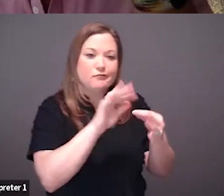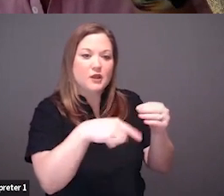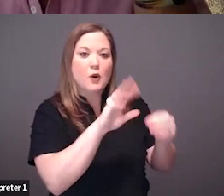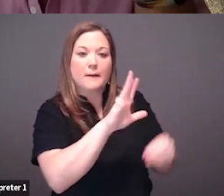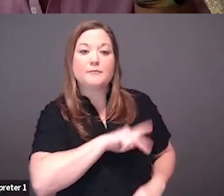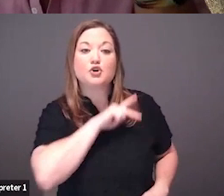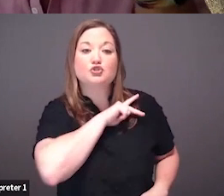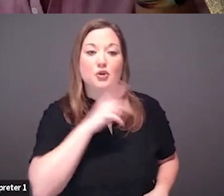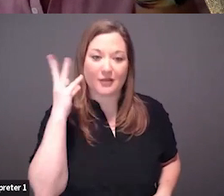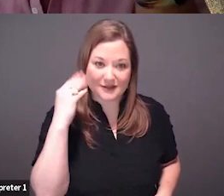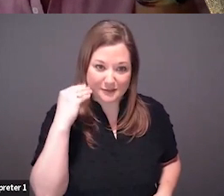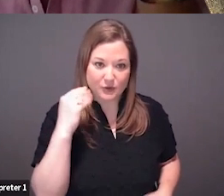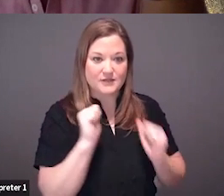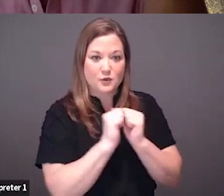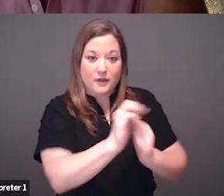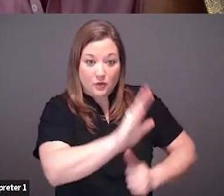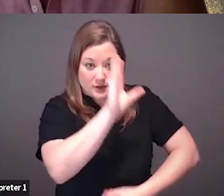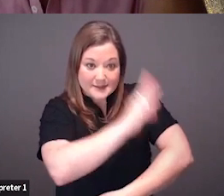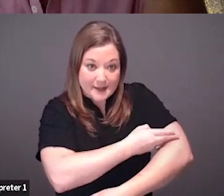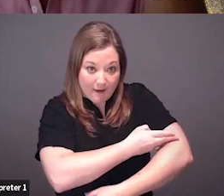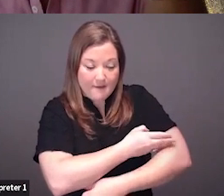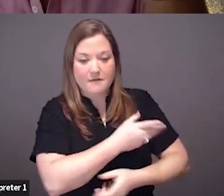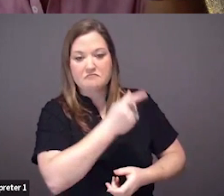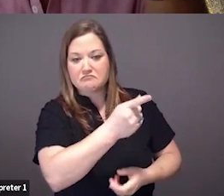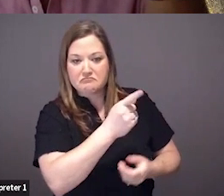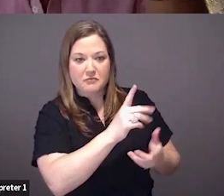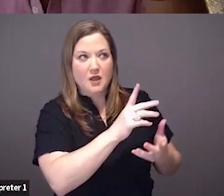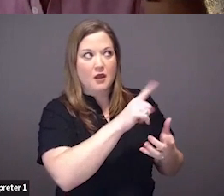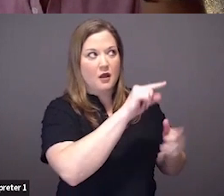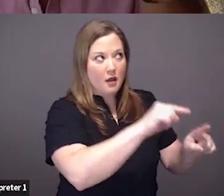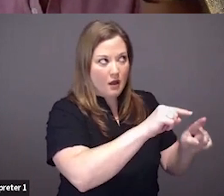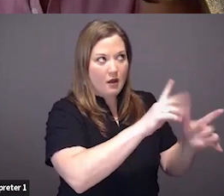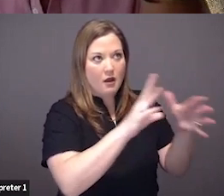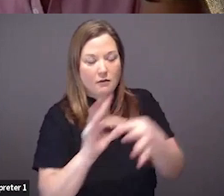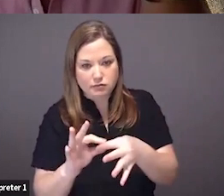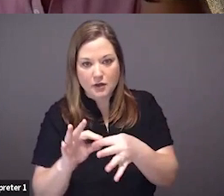with your son, and making the connection that some of the things he's experienced,